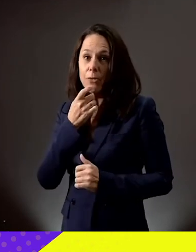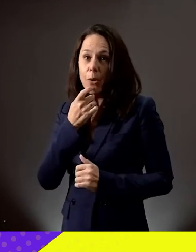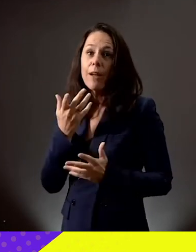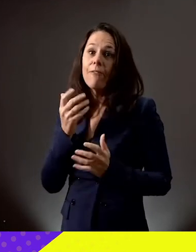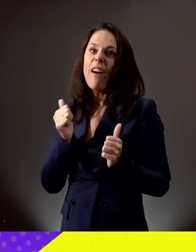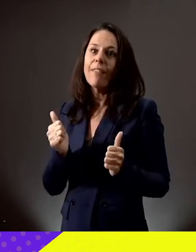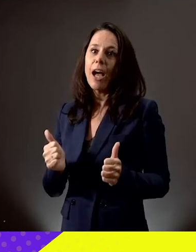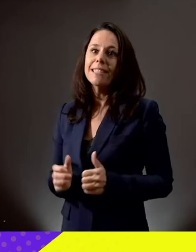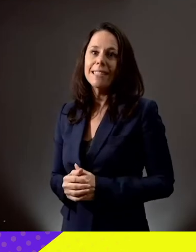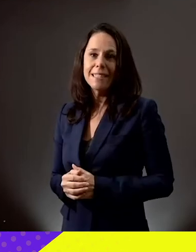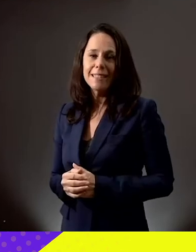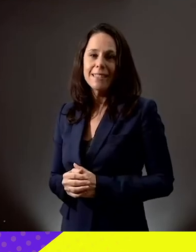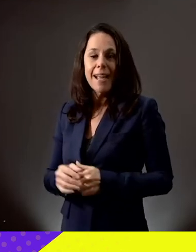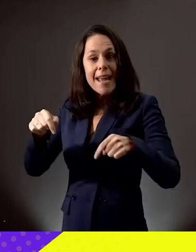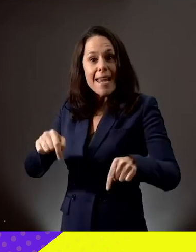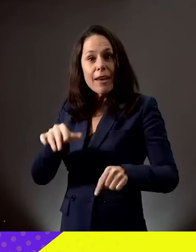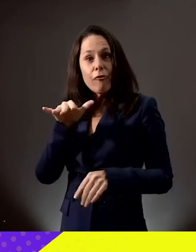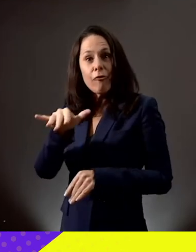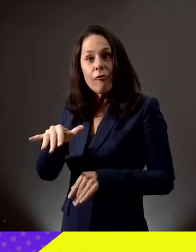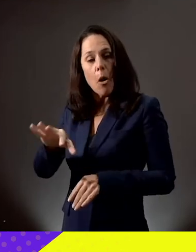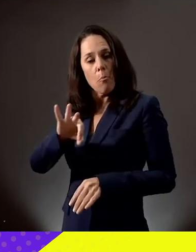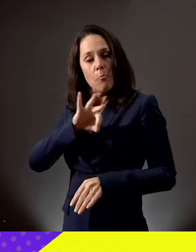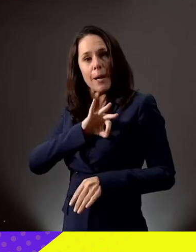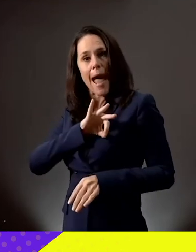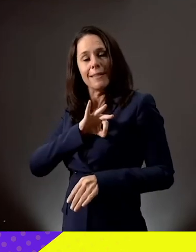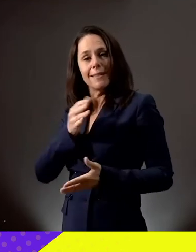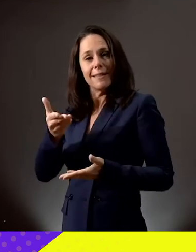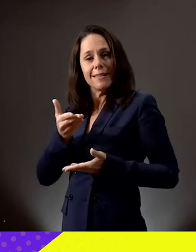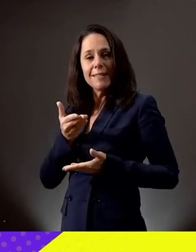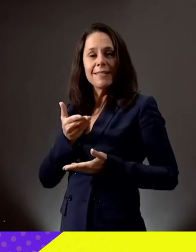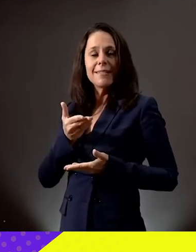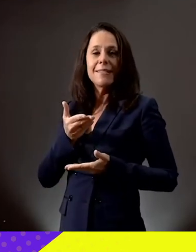Present here to receive the award, are Henk van der Beek...